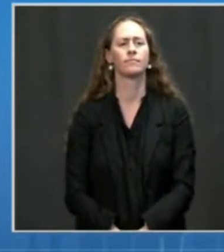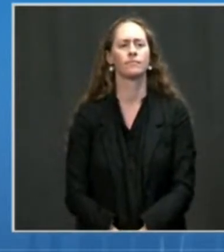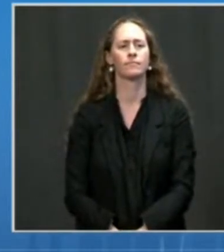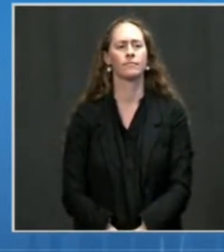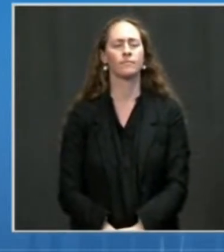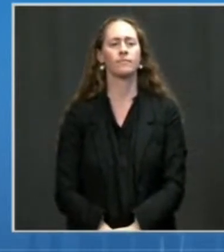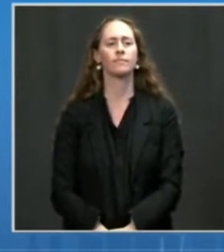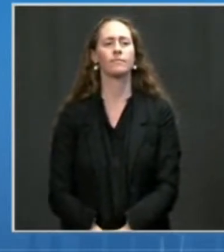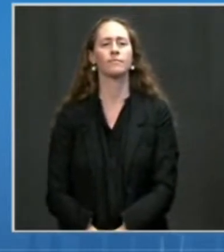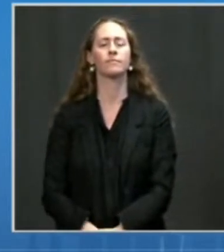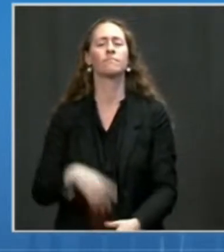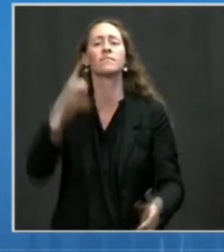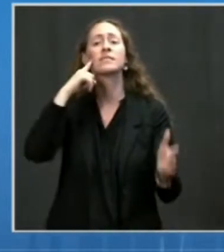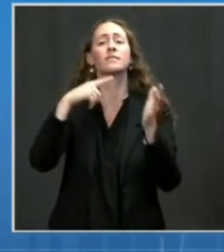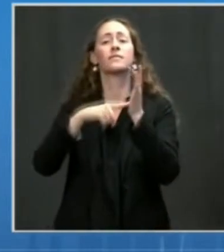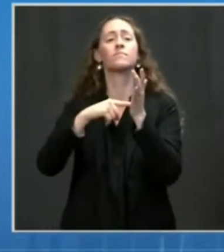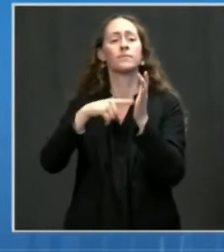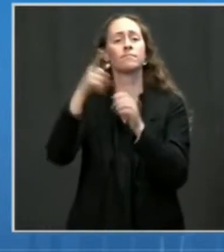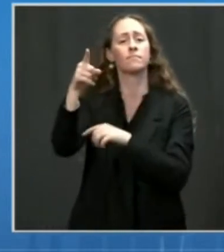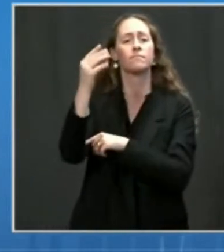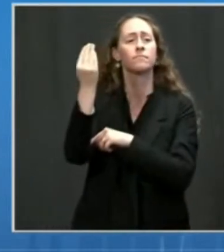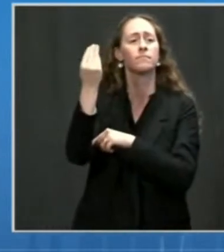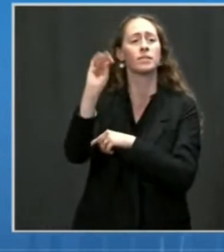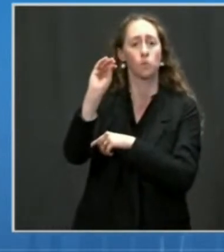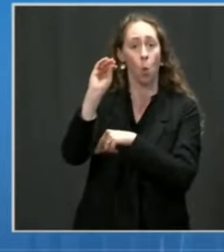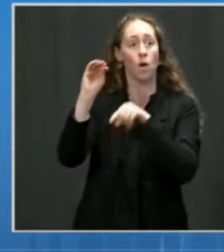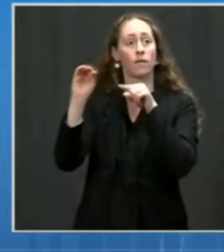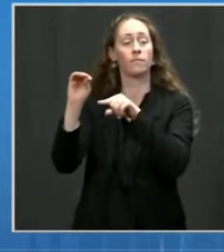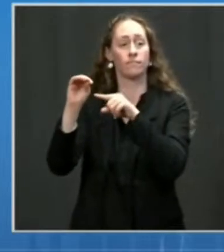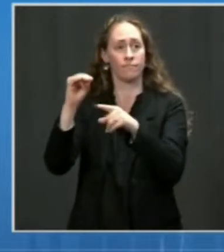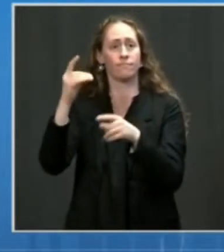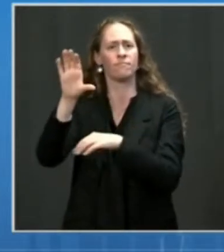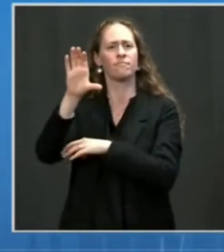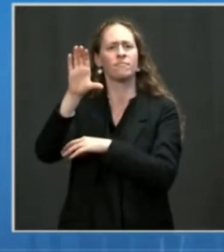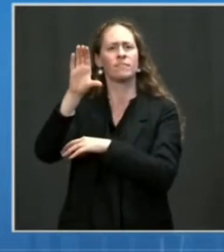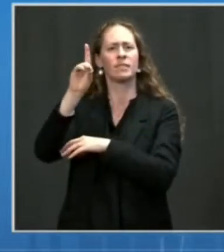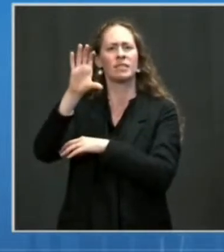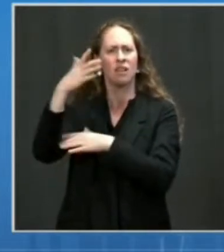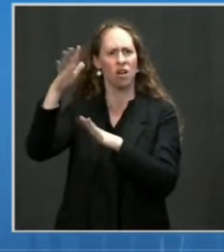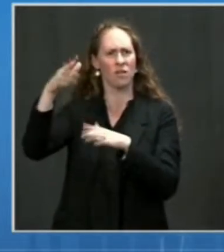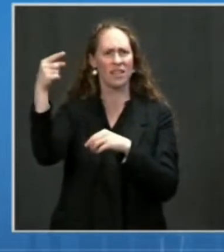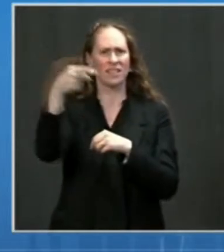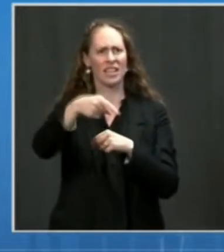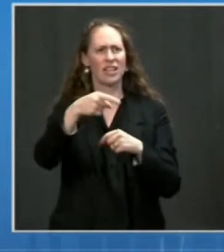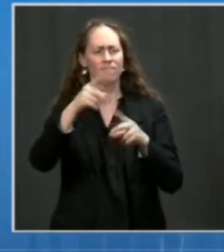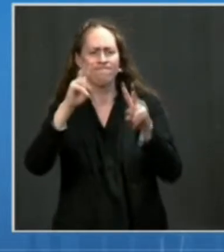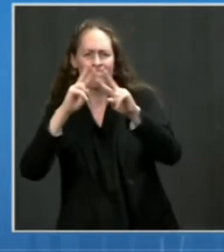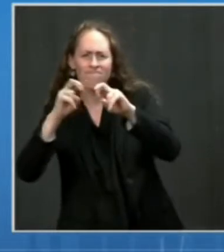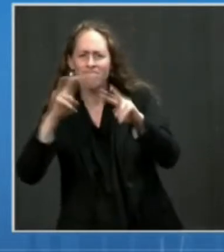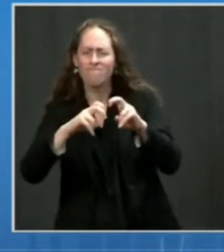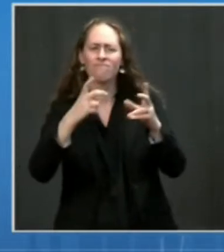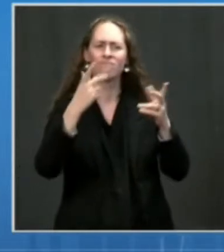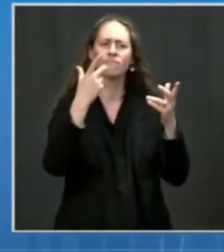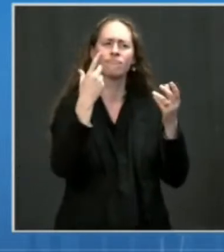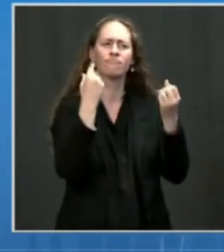ACCESS AND UPTAKE, OR OTHER STATE-SPECIFIC NEEDS.